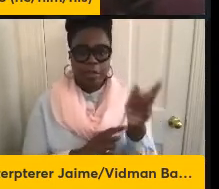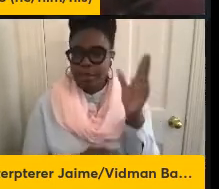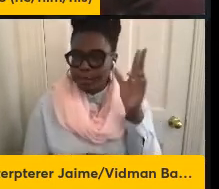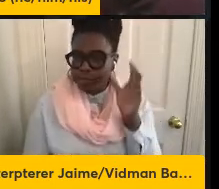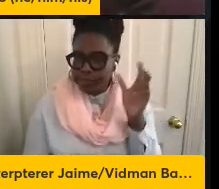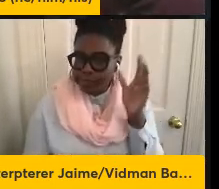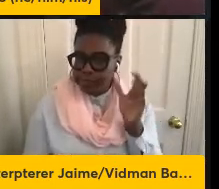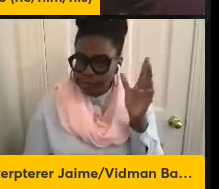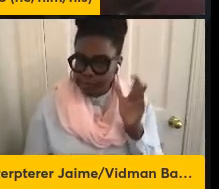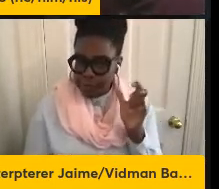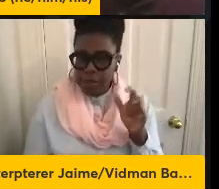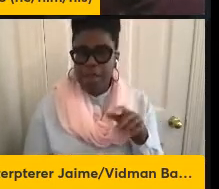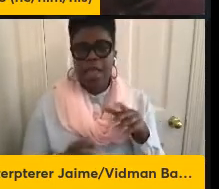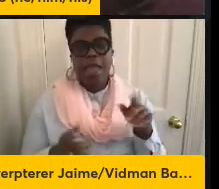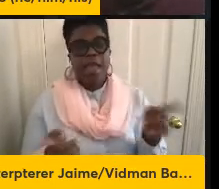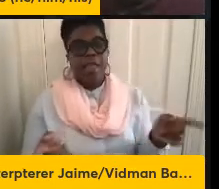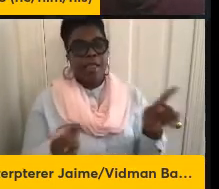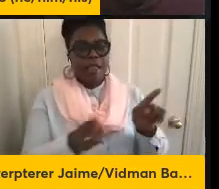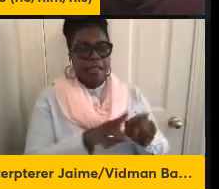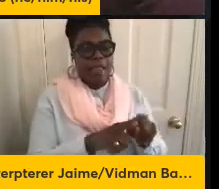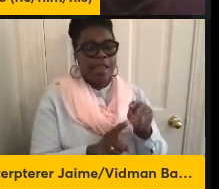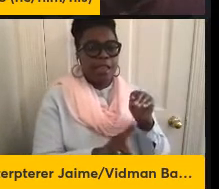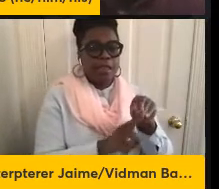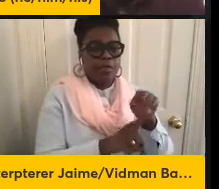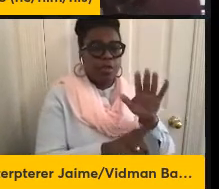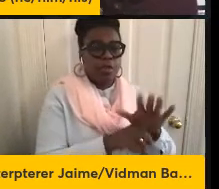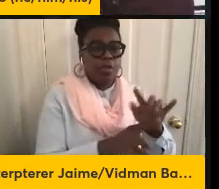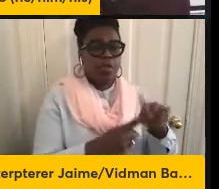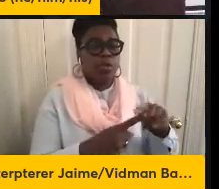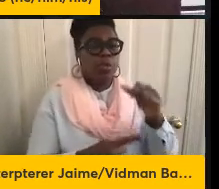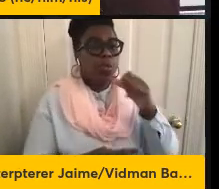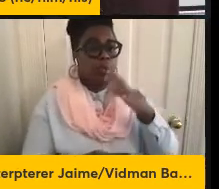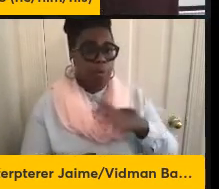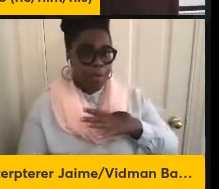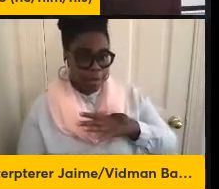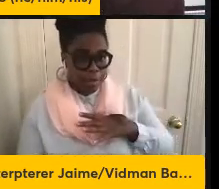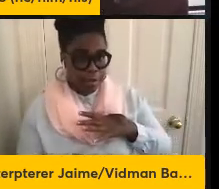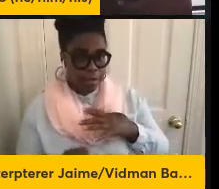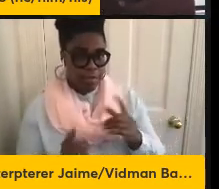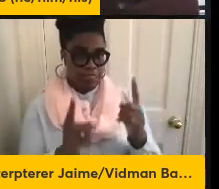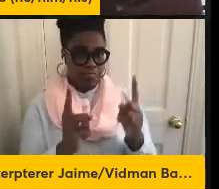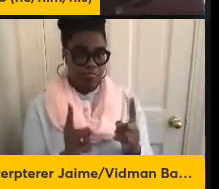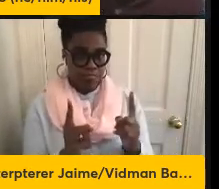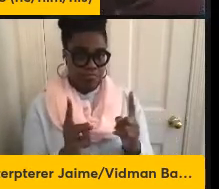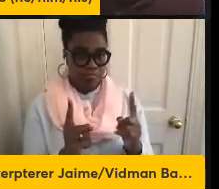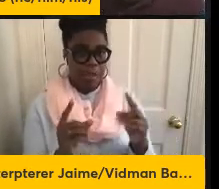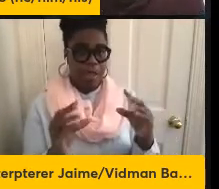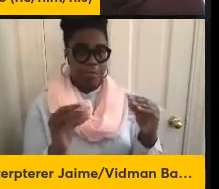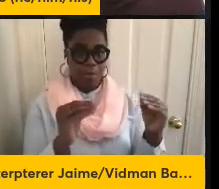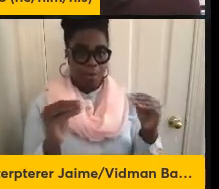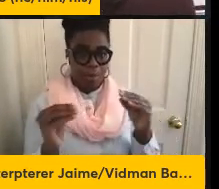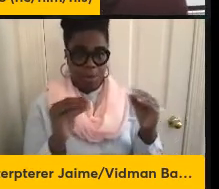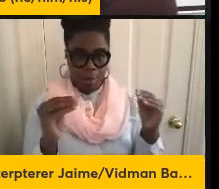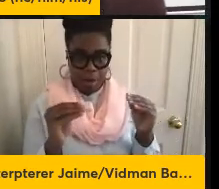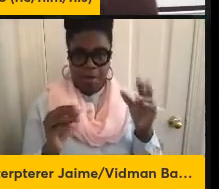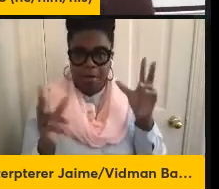exposes the mouse to a female and then listens to the vocalization of the course of three minutes. And here's what the